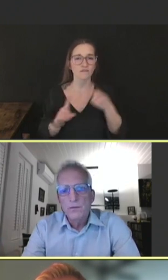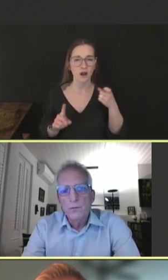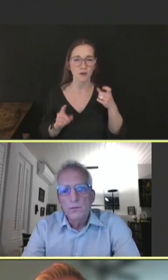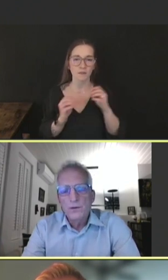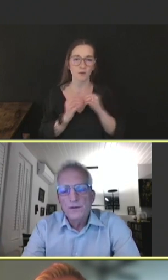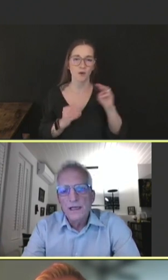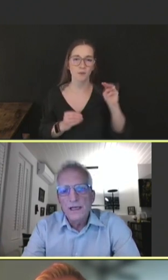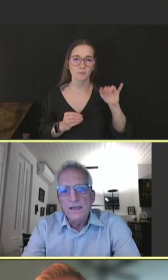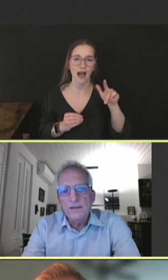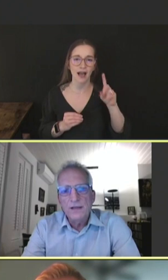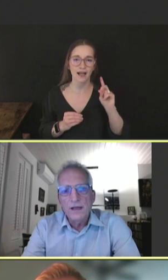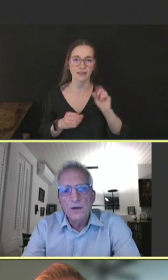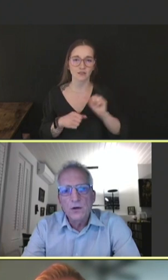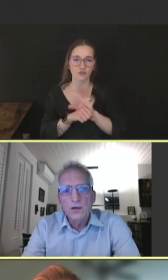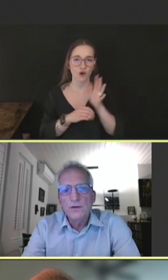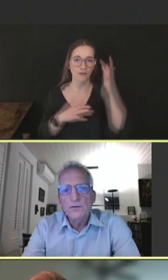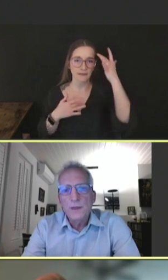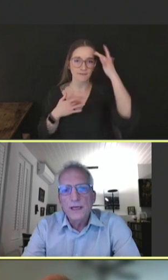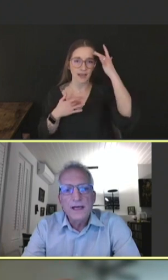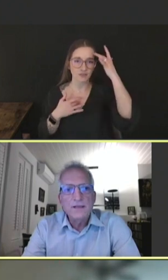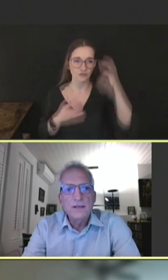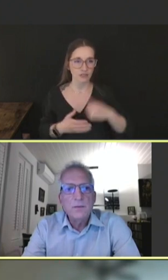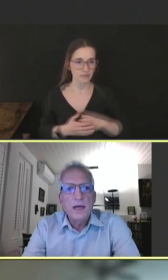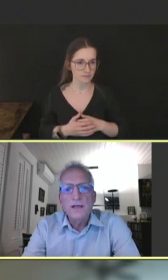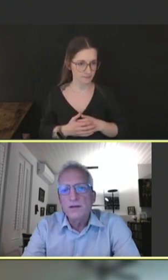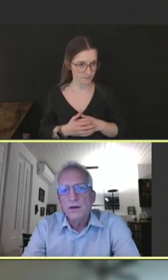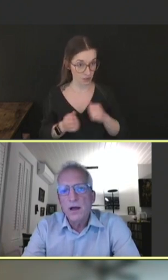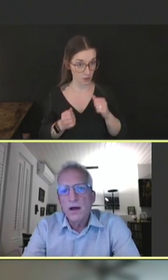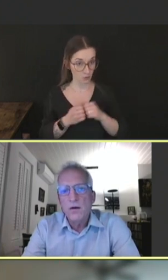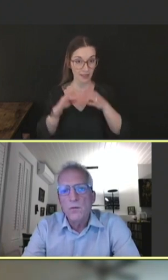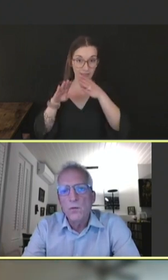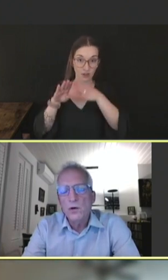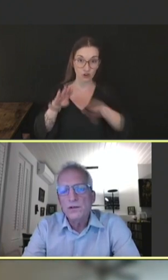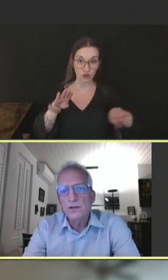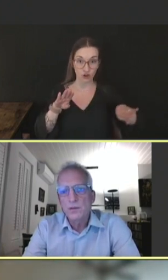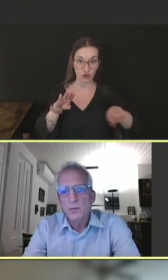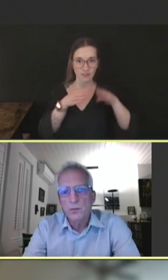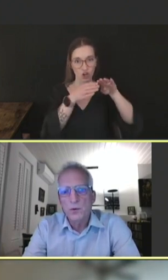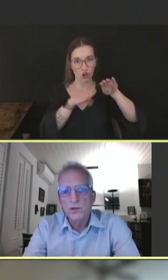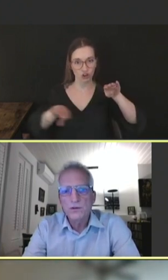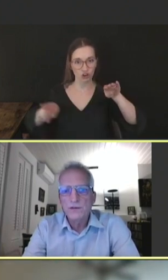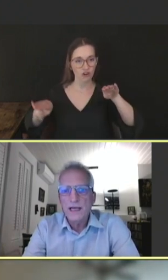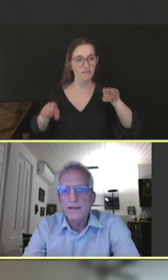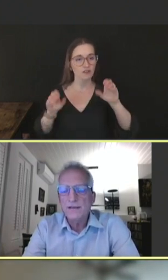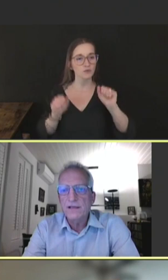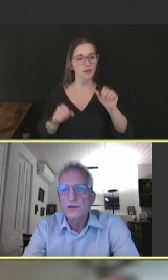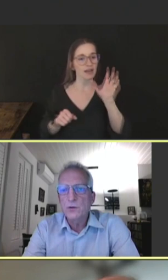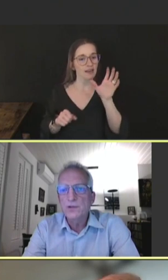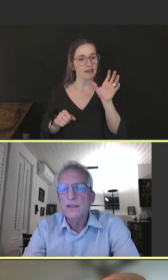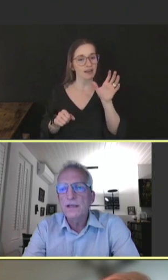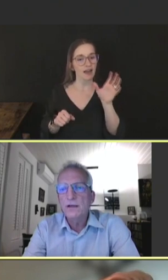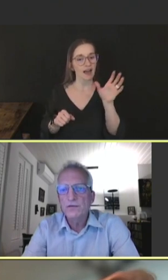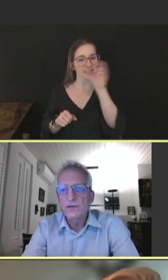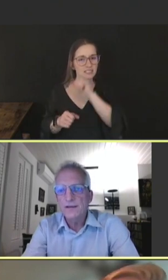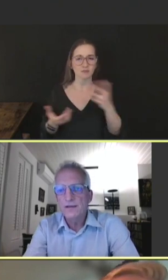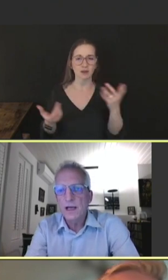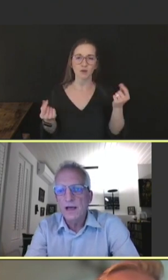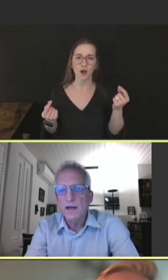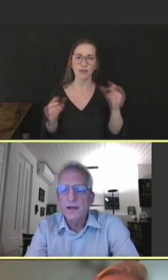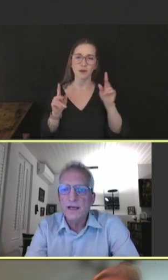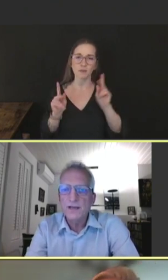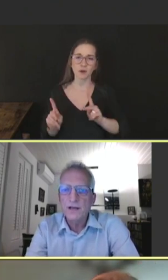With these curves, we can estimate what the proportion of cases is. We still fit a case